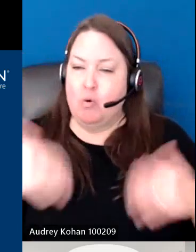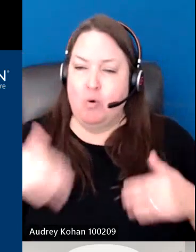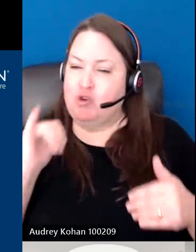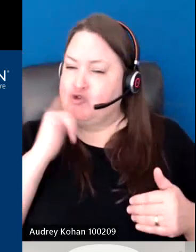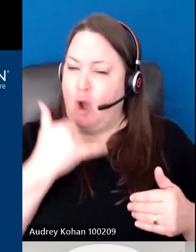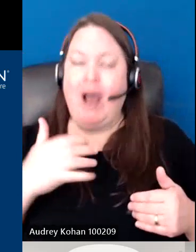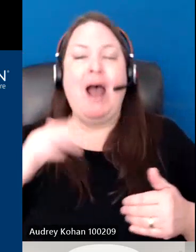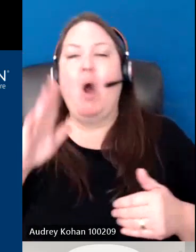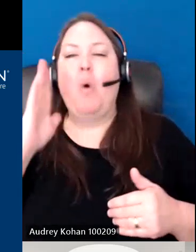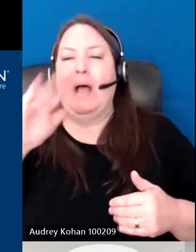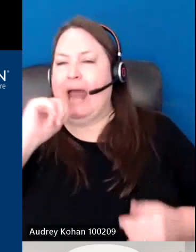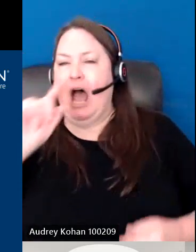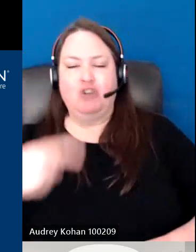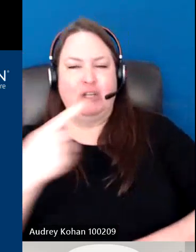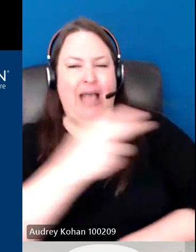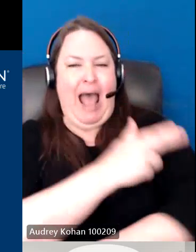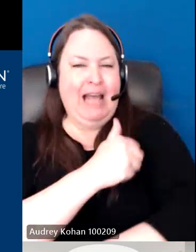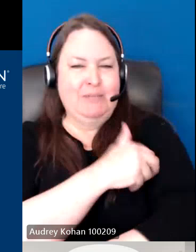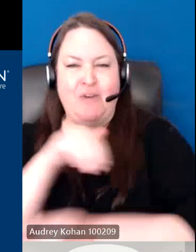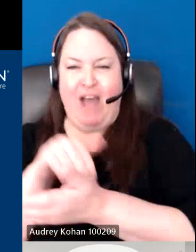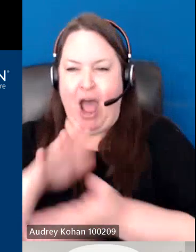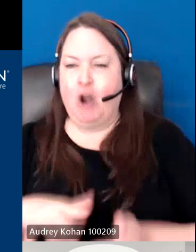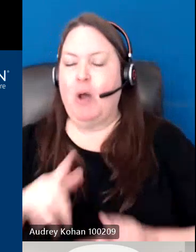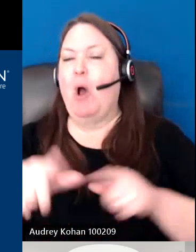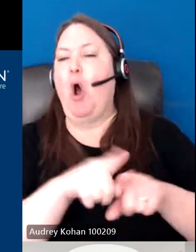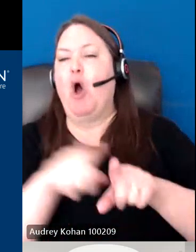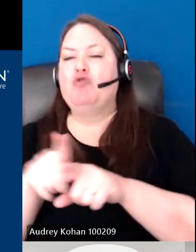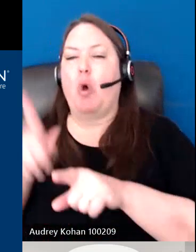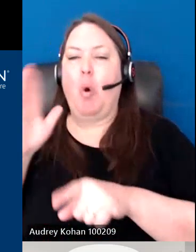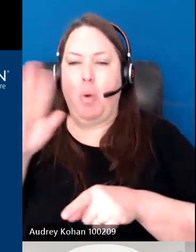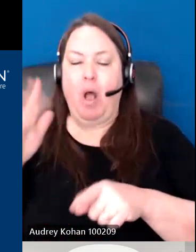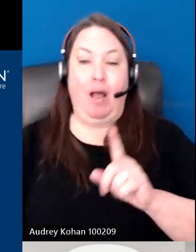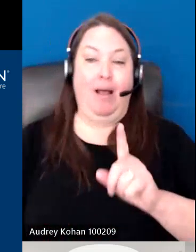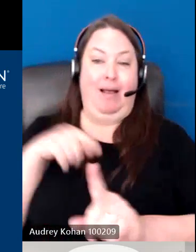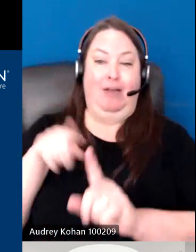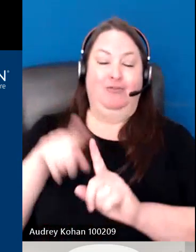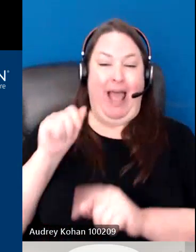just be the hospital the provider but it will also reflect back to the AI developer is that